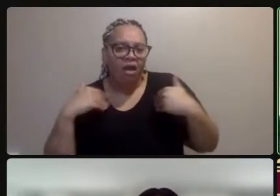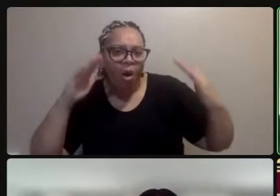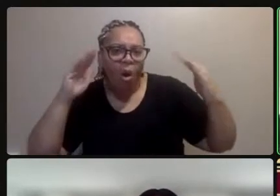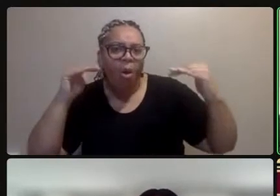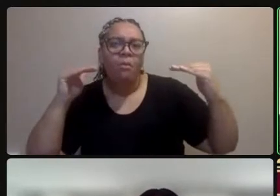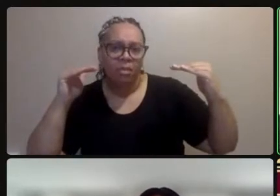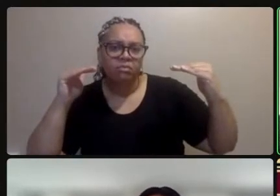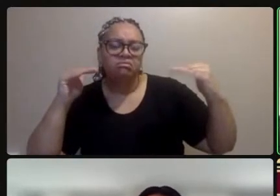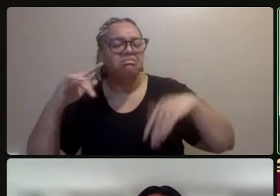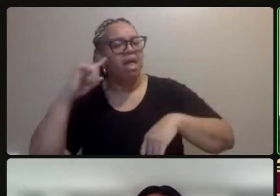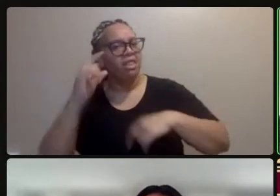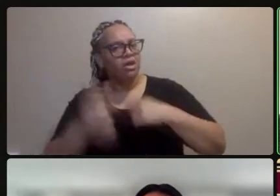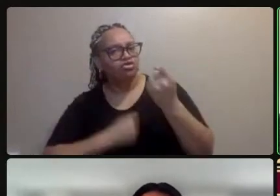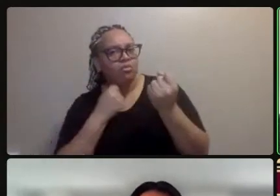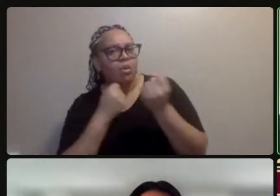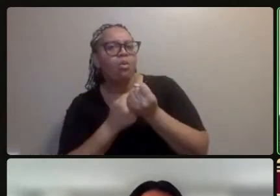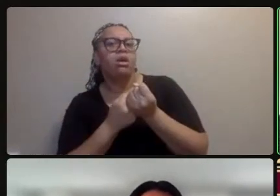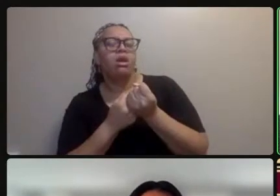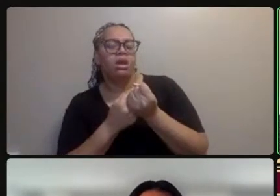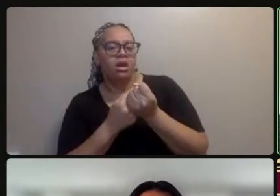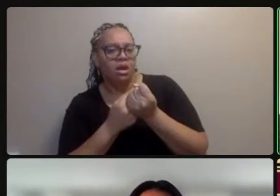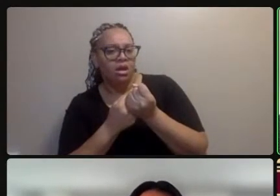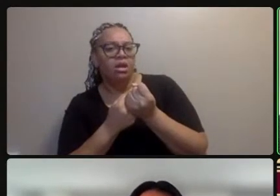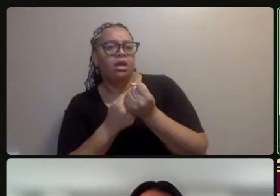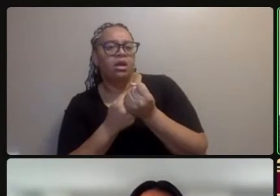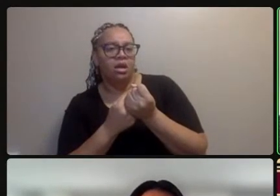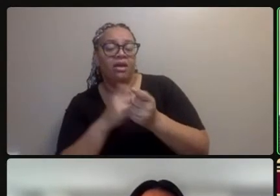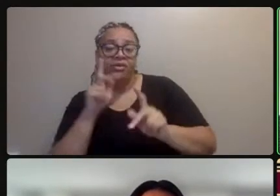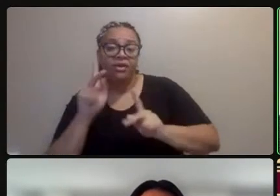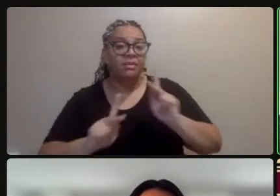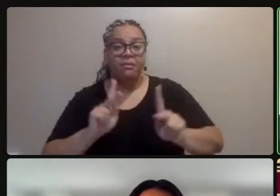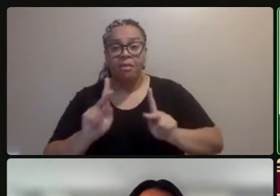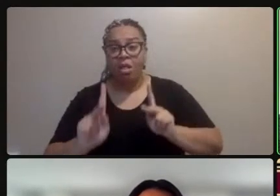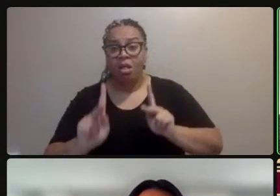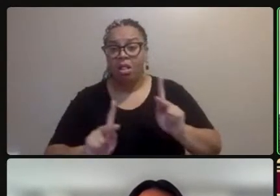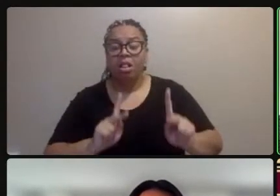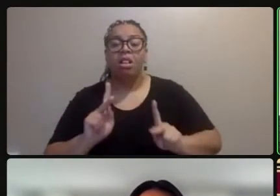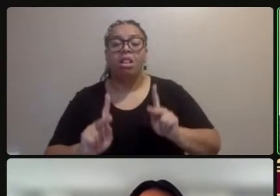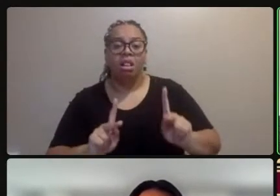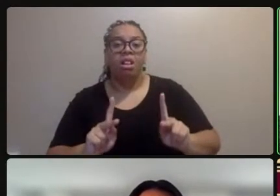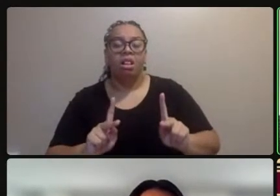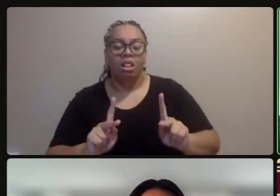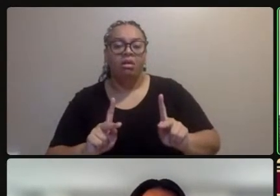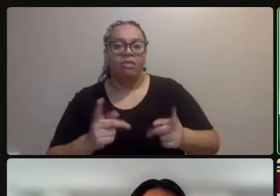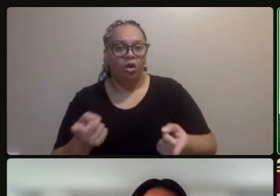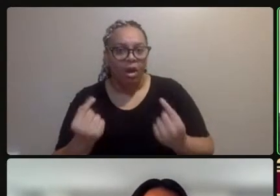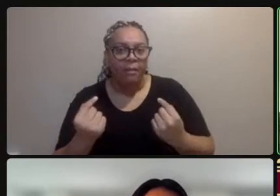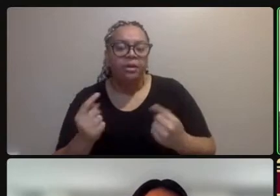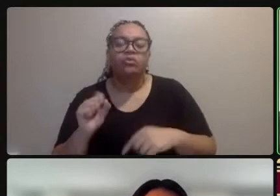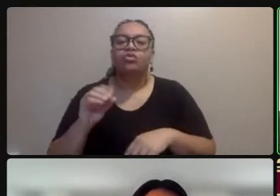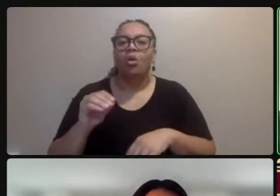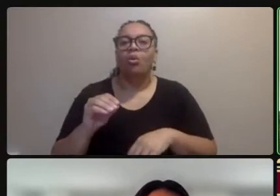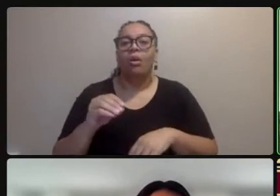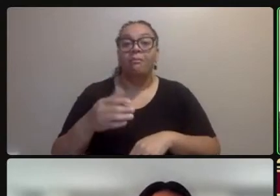THAT THOSE JOBS ALSO BE A